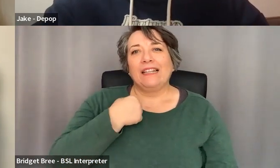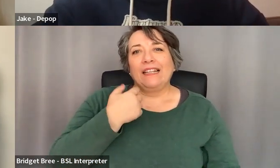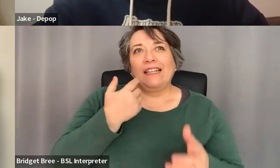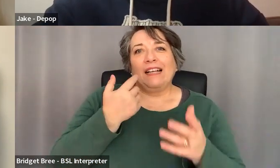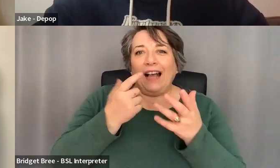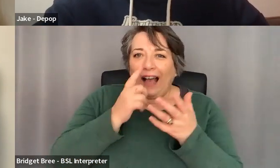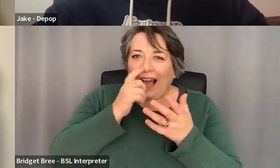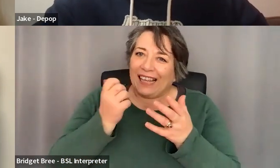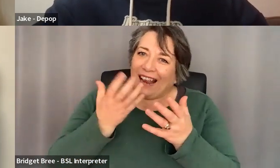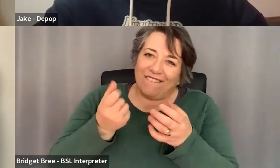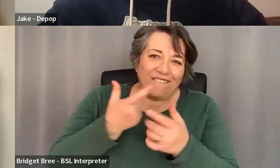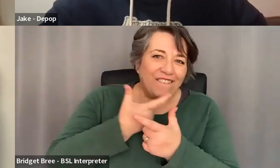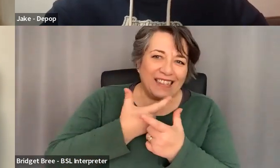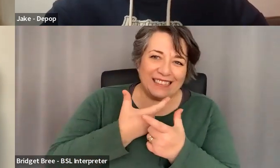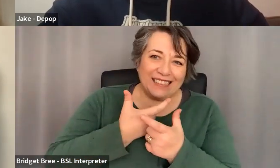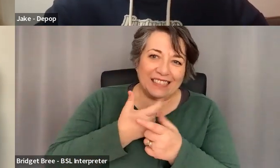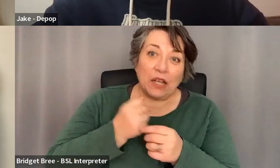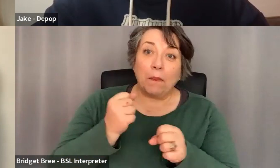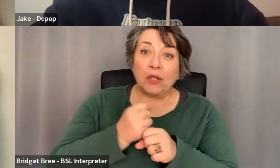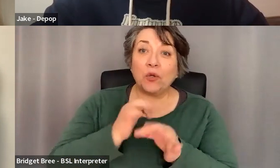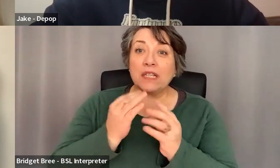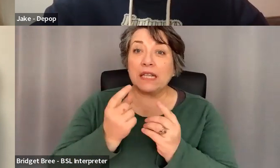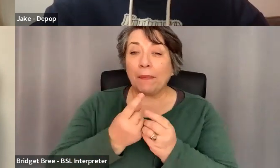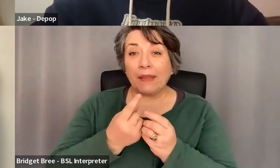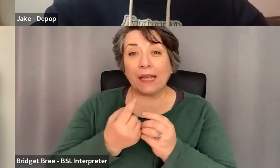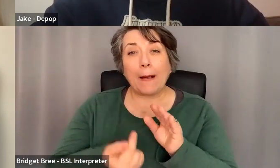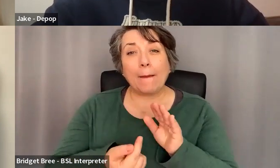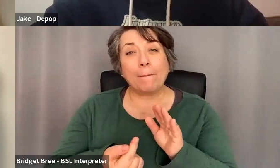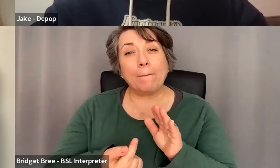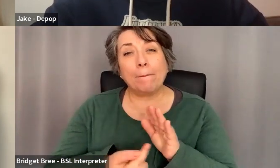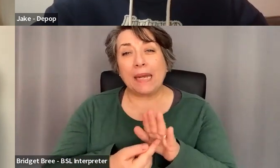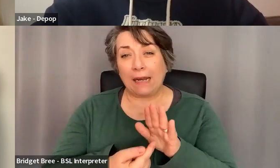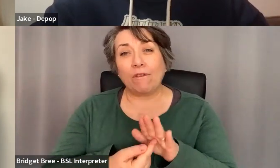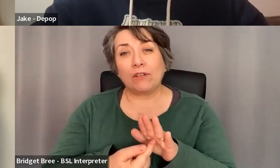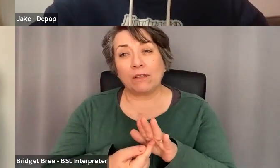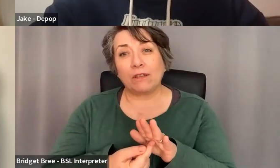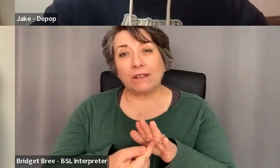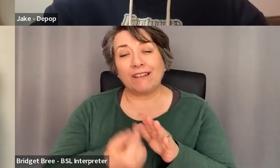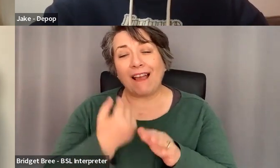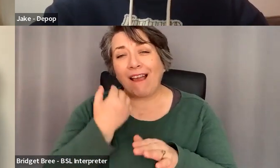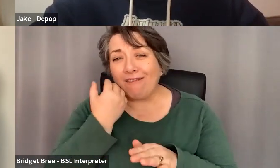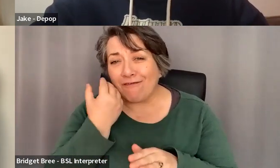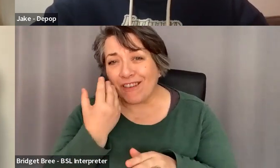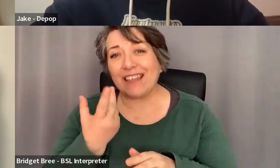For me, it's the ability to be able to have fun, but still do something meaningful. But still do something meaningful, so there's no day that goes past where I'm I'm not. There's to day it goes past where I'm not genuinely having fun or Belly